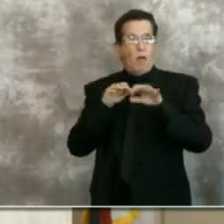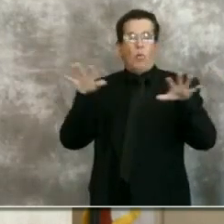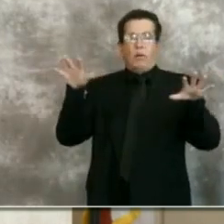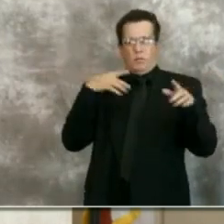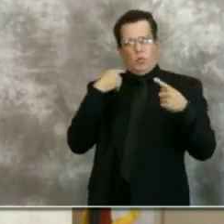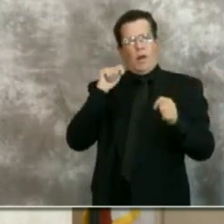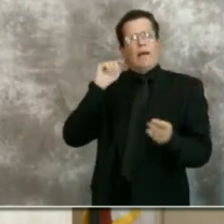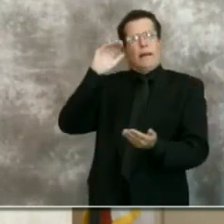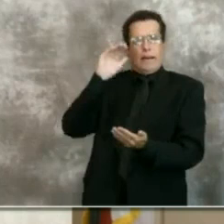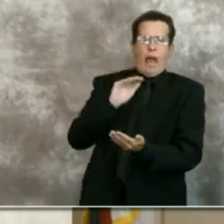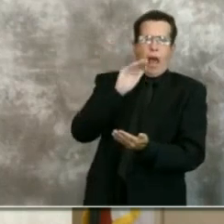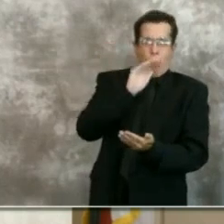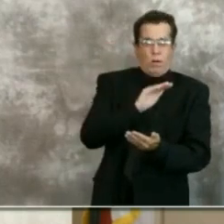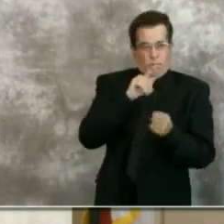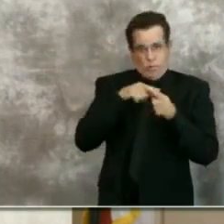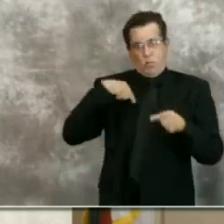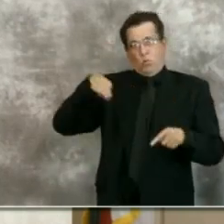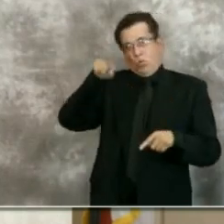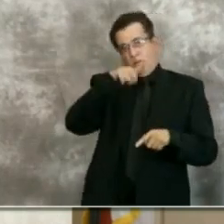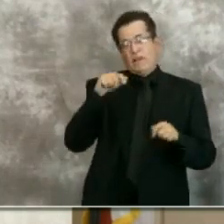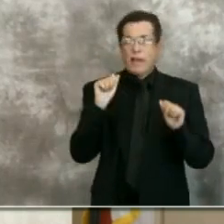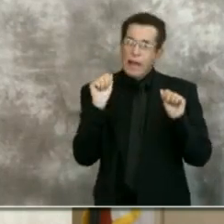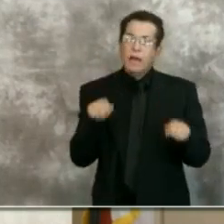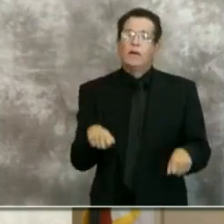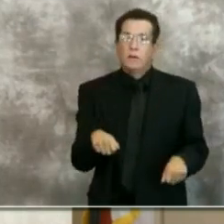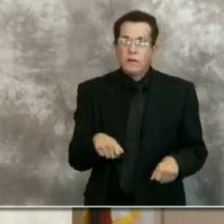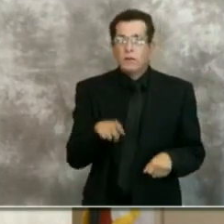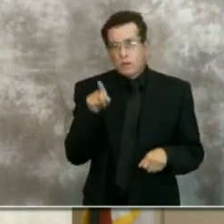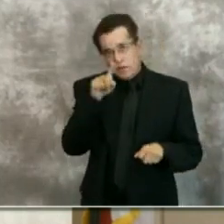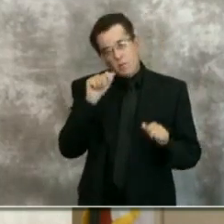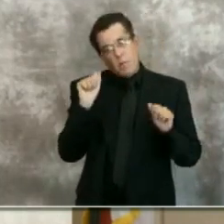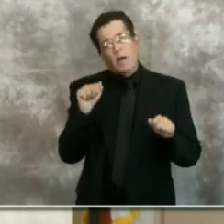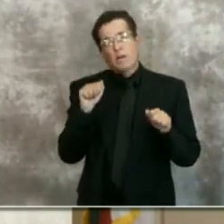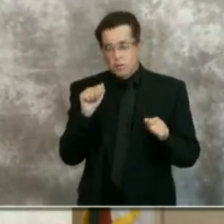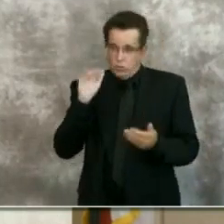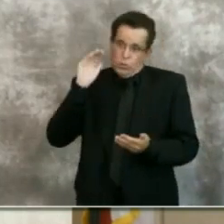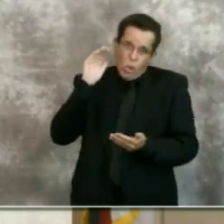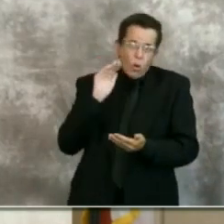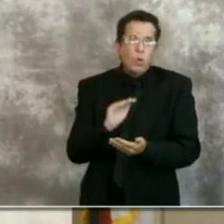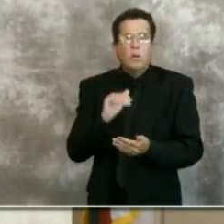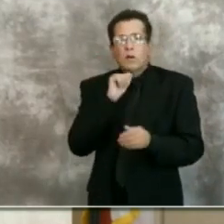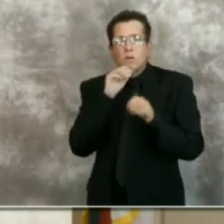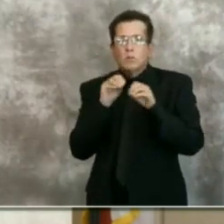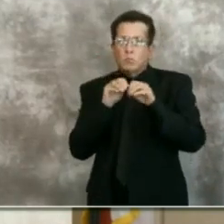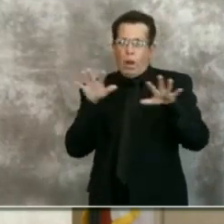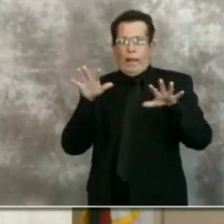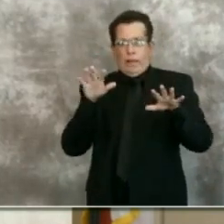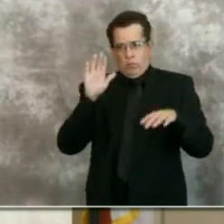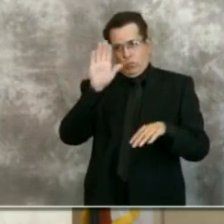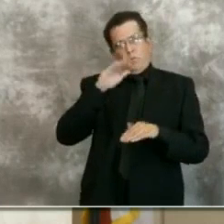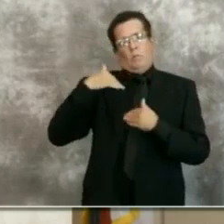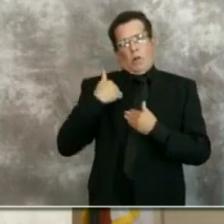NUMBERS THERE TRANSMISSION COMMUNITY TRANSMISSION OF OF OF COVID-19. THEY ARE OUTBREAKS. BUT WE HAVE IT